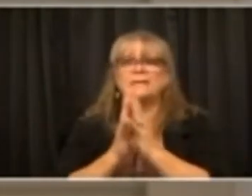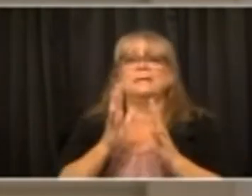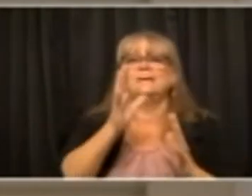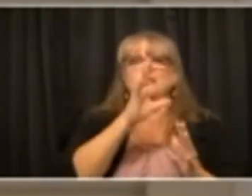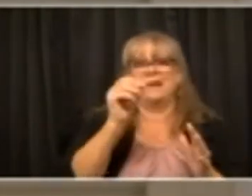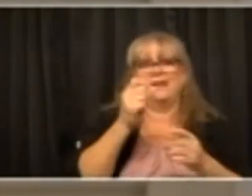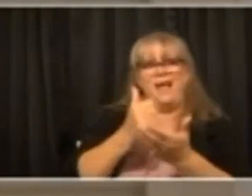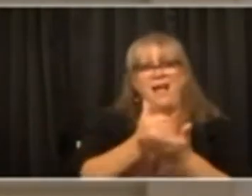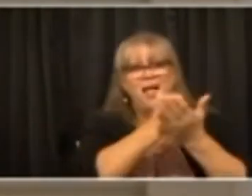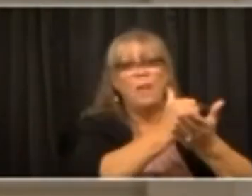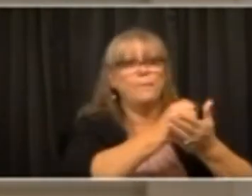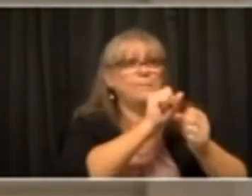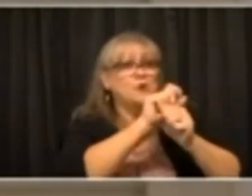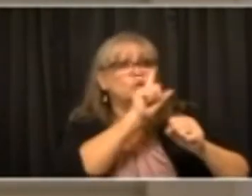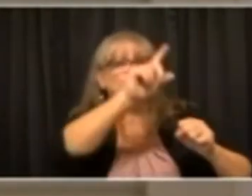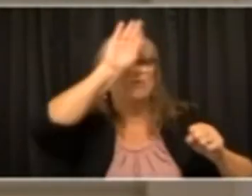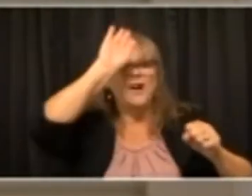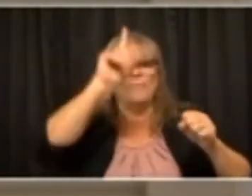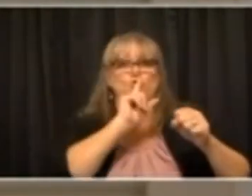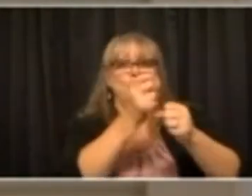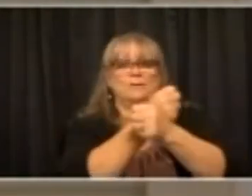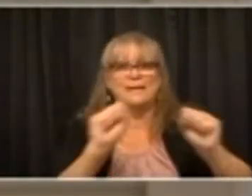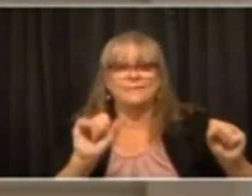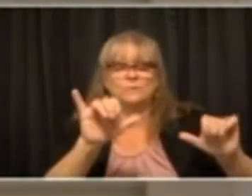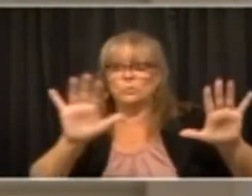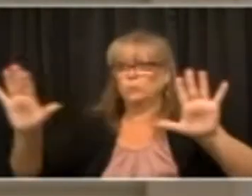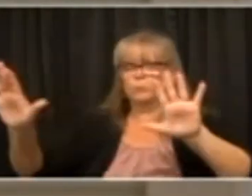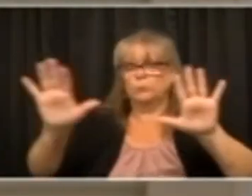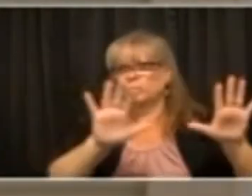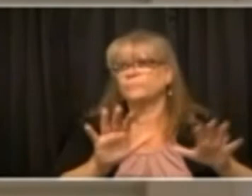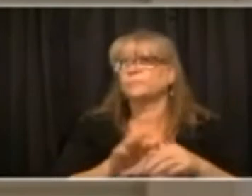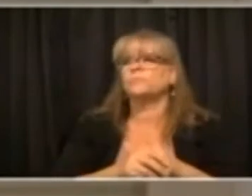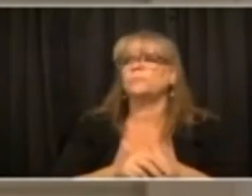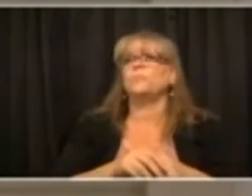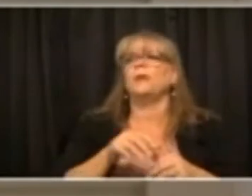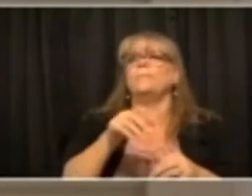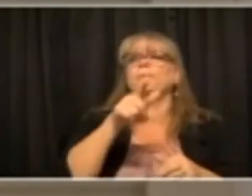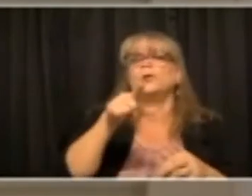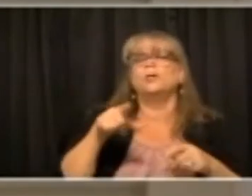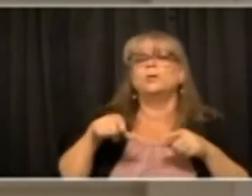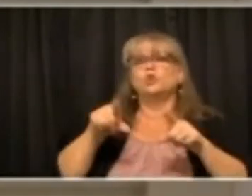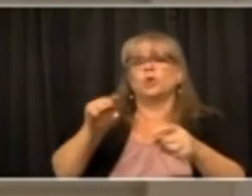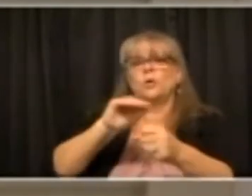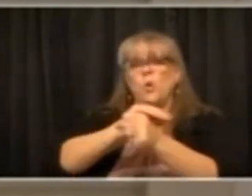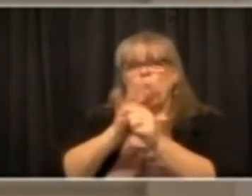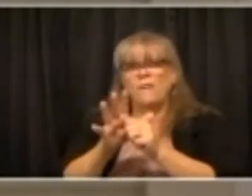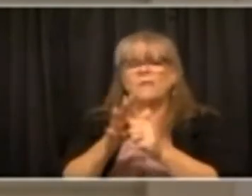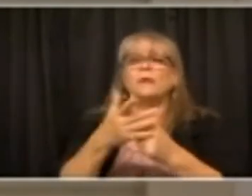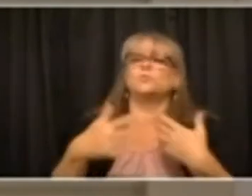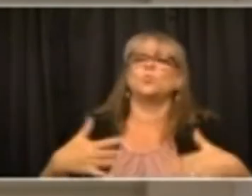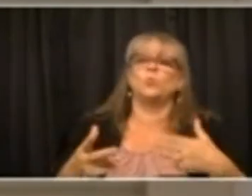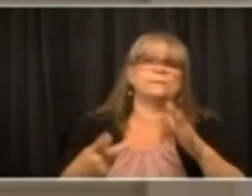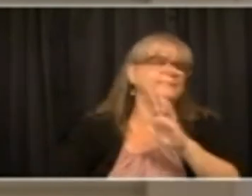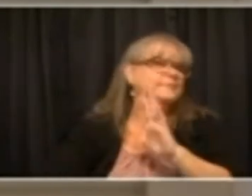during this pandemic it is it has given us unique challenges in the development of the 2020 wildfire preparedness plan